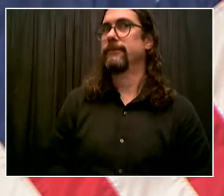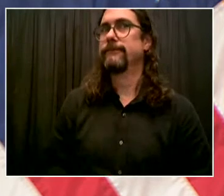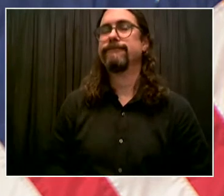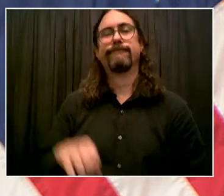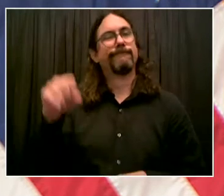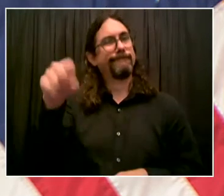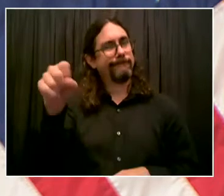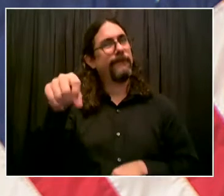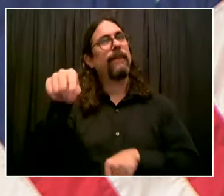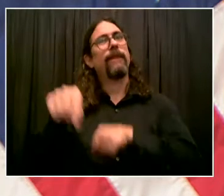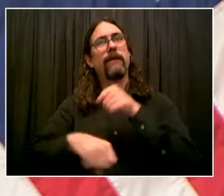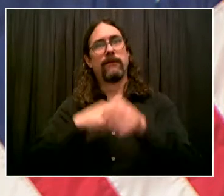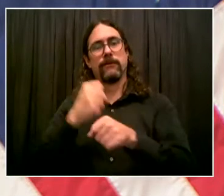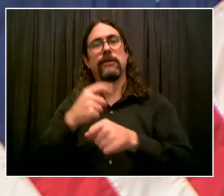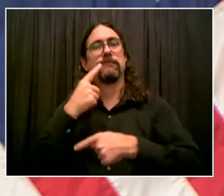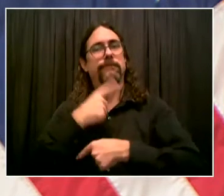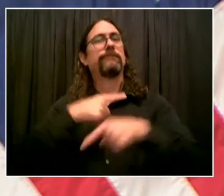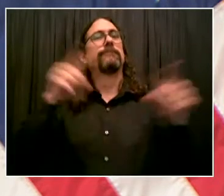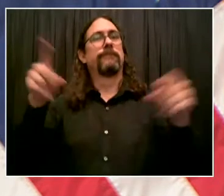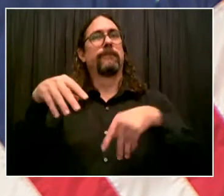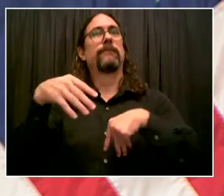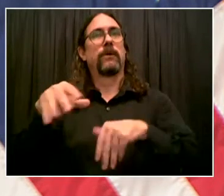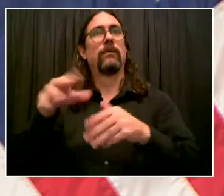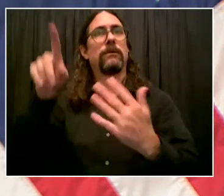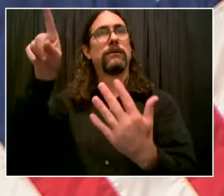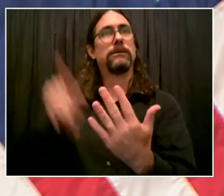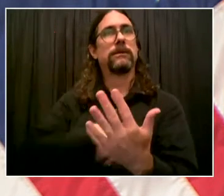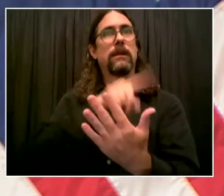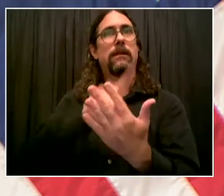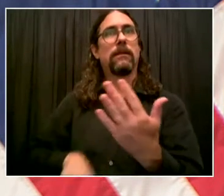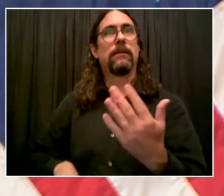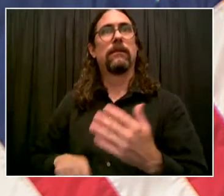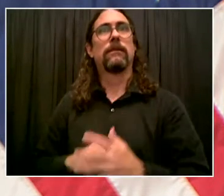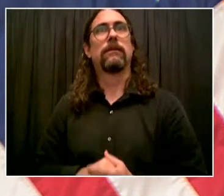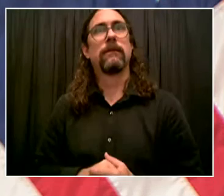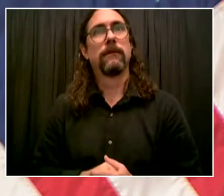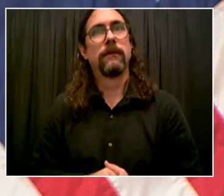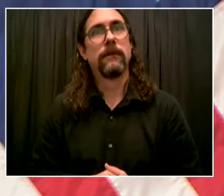AND THE PARADE ARE OFFICIALLY CANCELED, THERE WILL BE TKEICTS